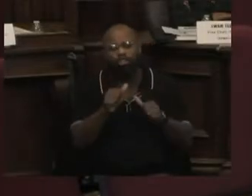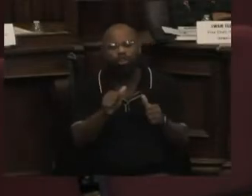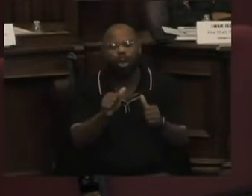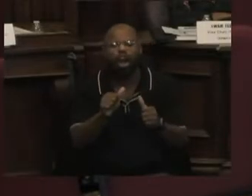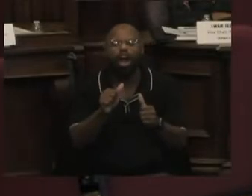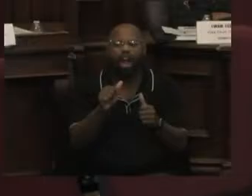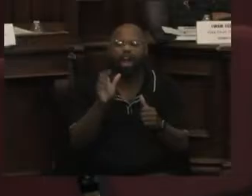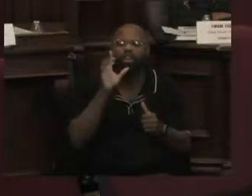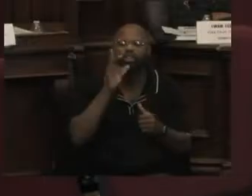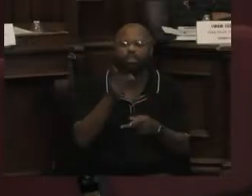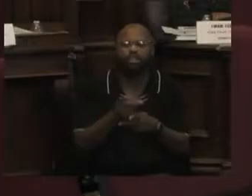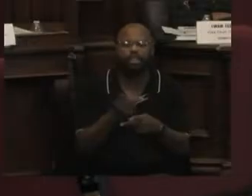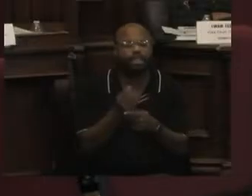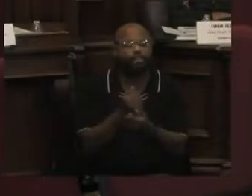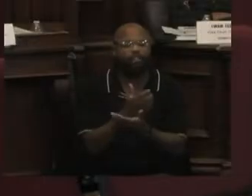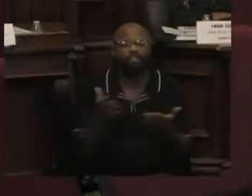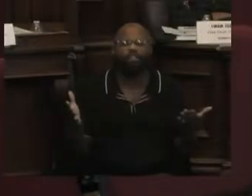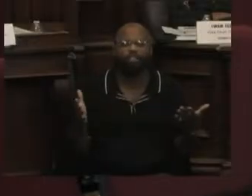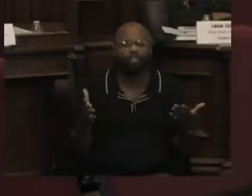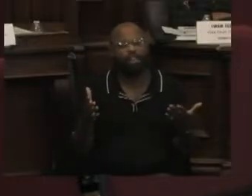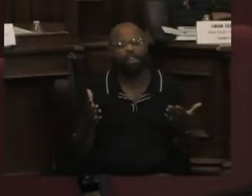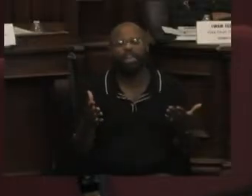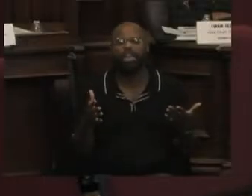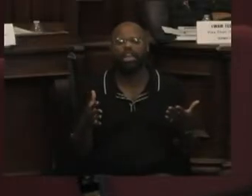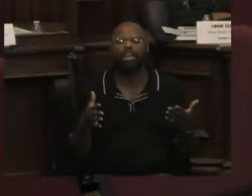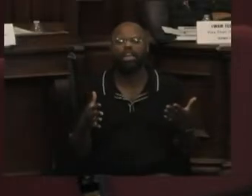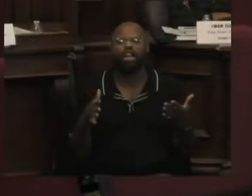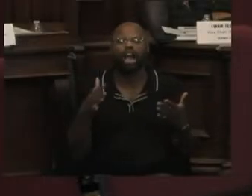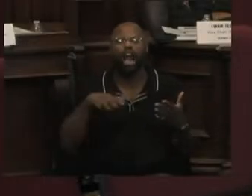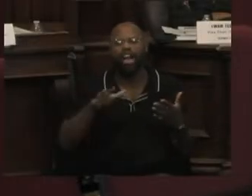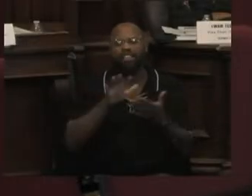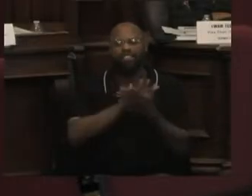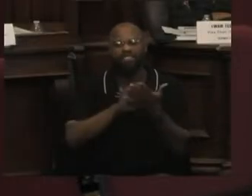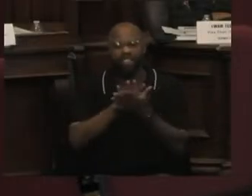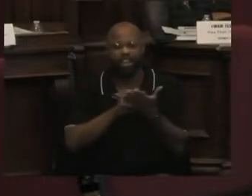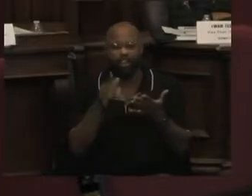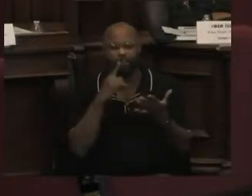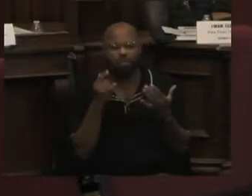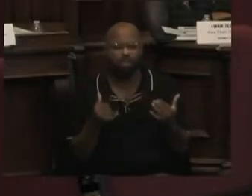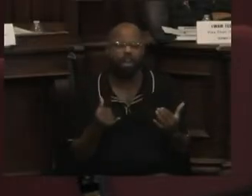update of some things that